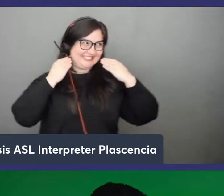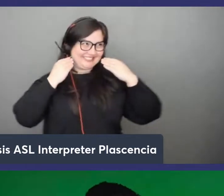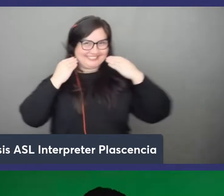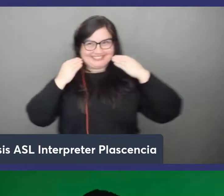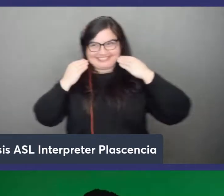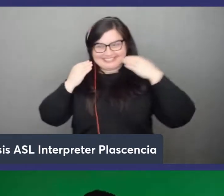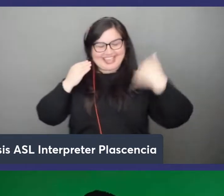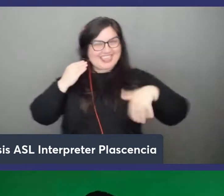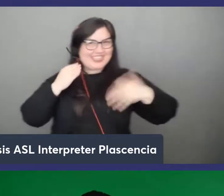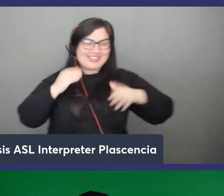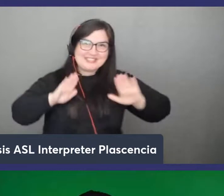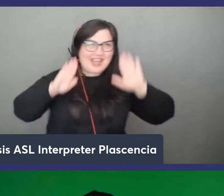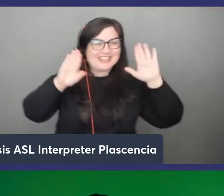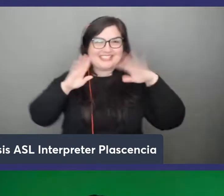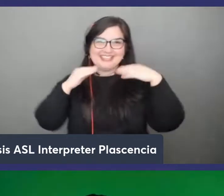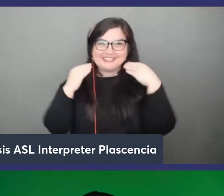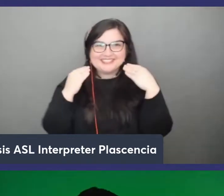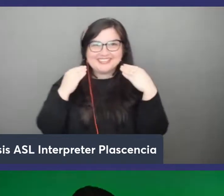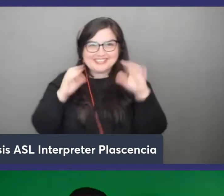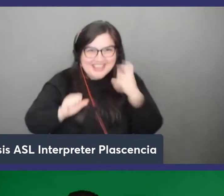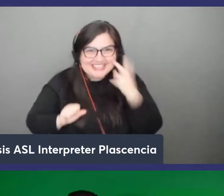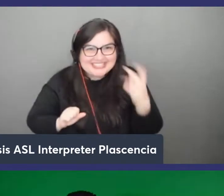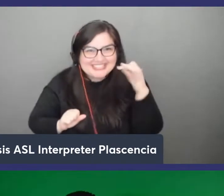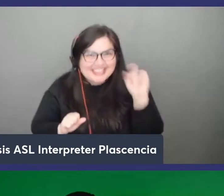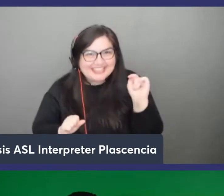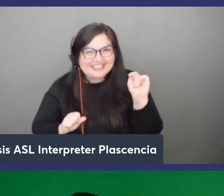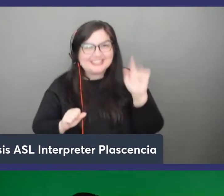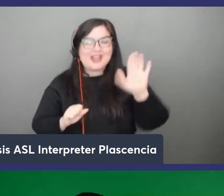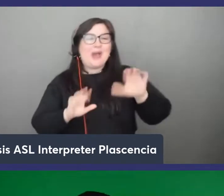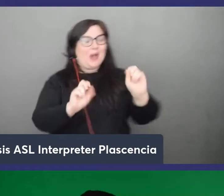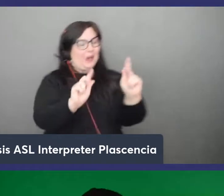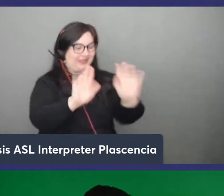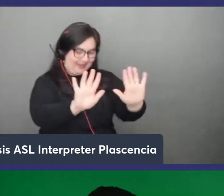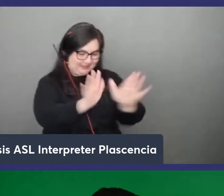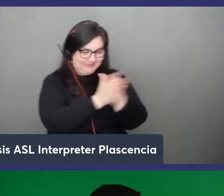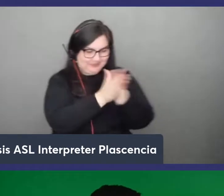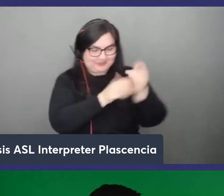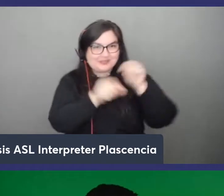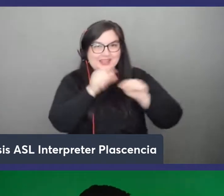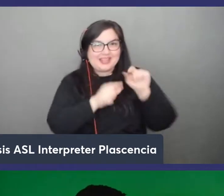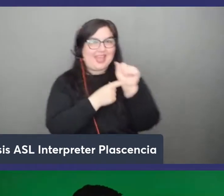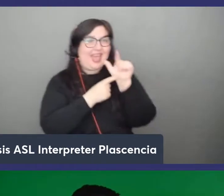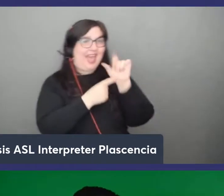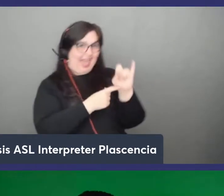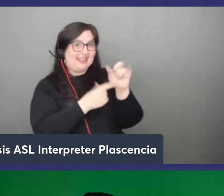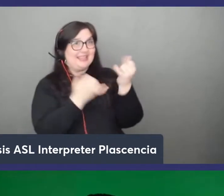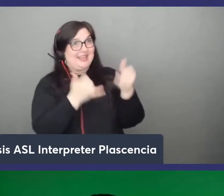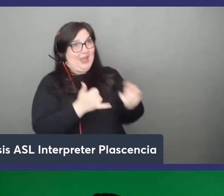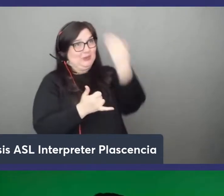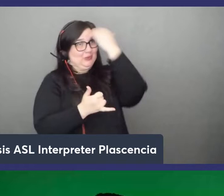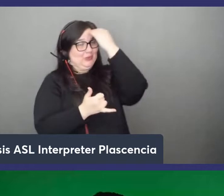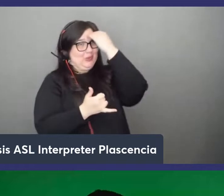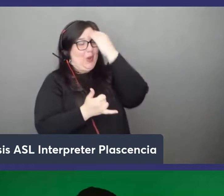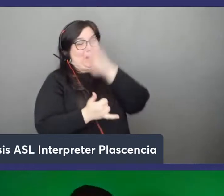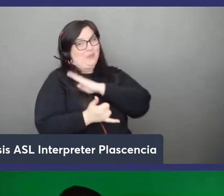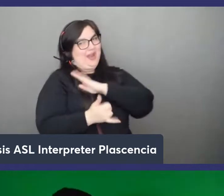Yeah, this is super awesome. Ali, no, you got Brian smiling. You already got me a little bit smiling, but no,